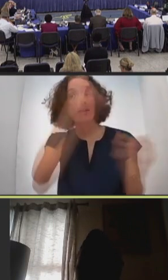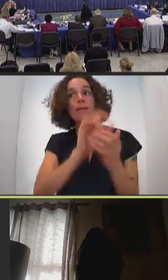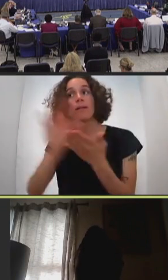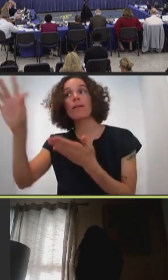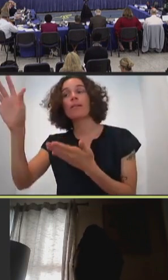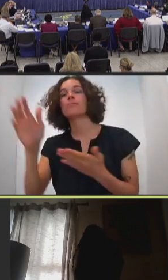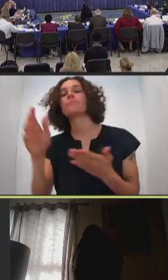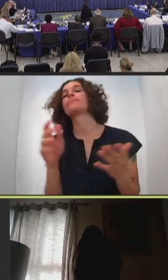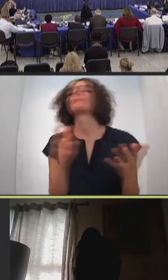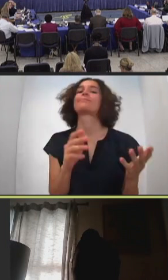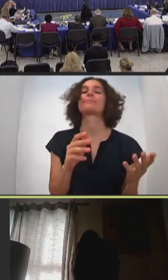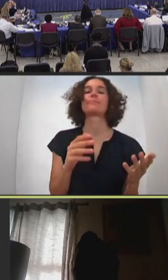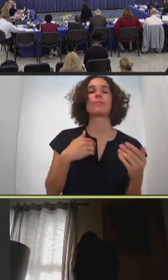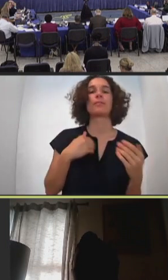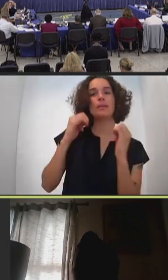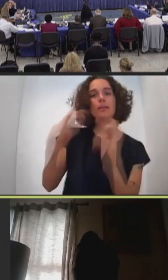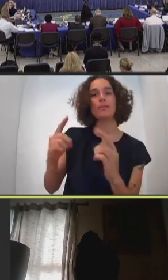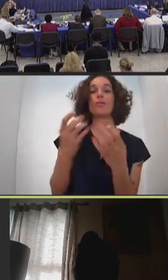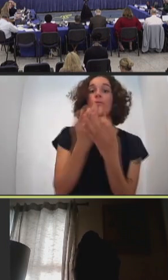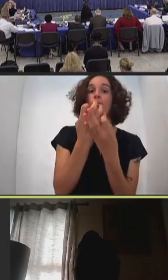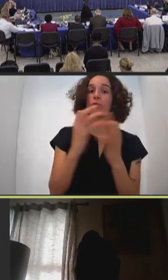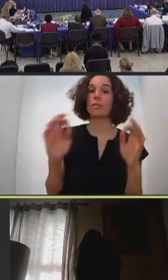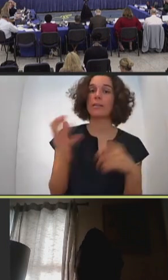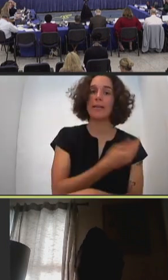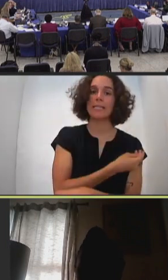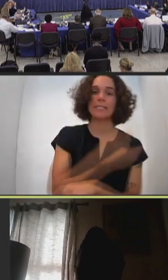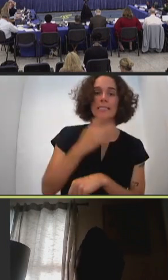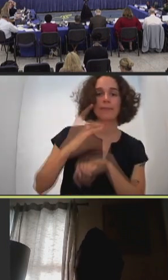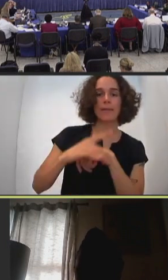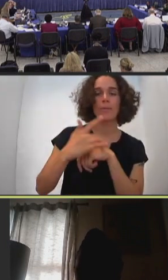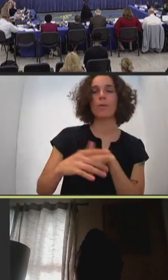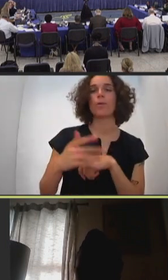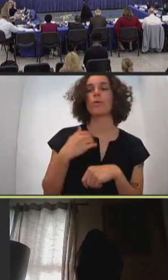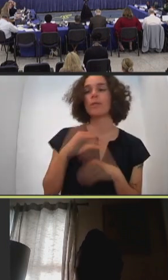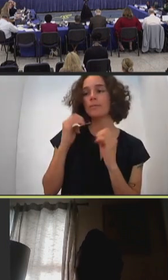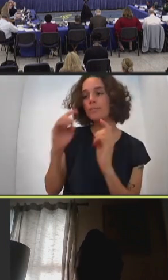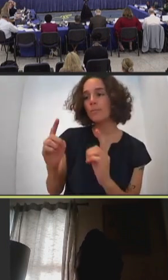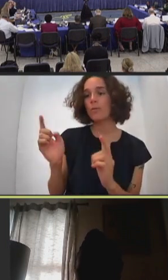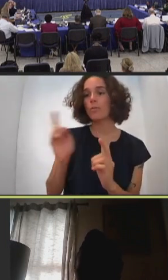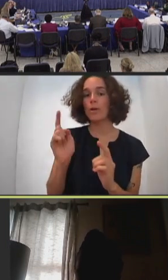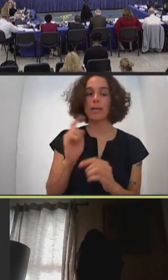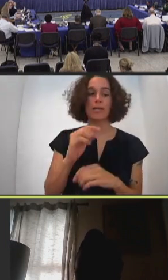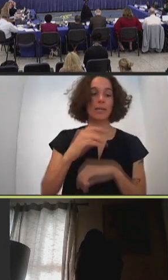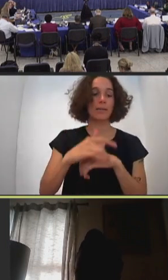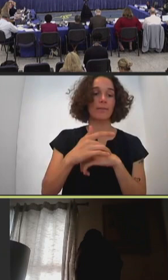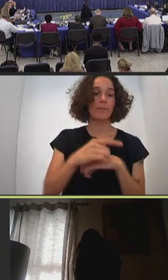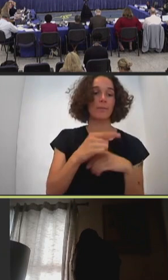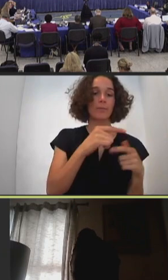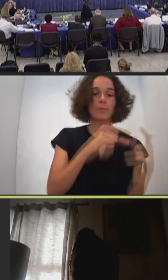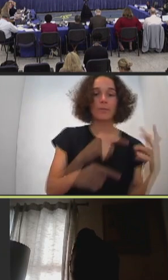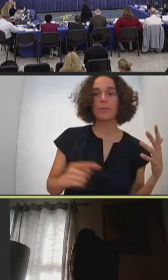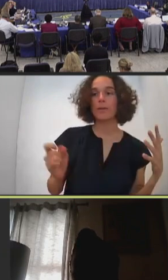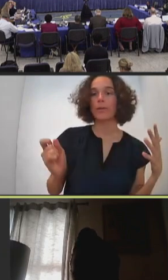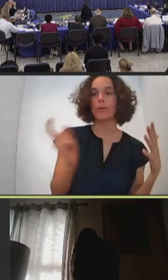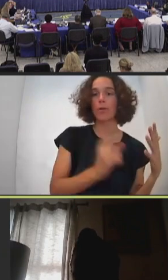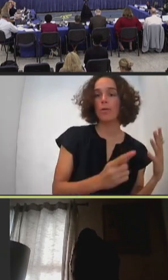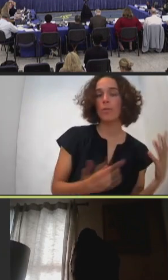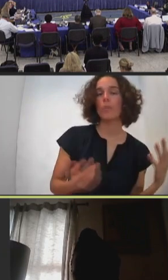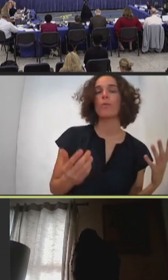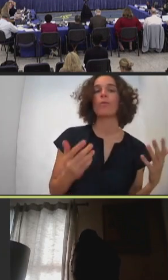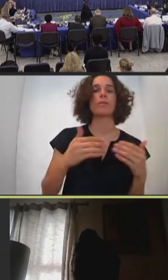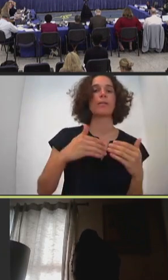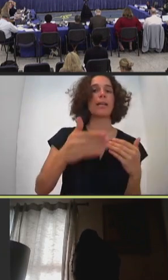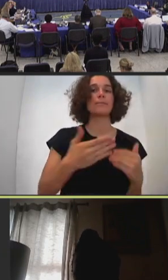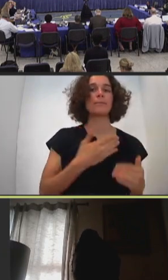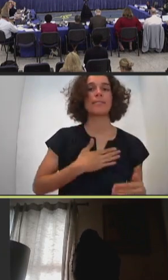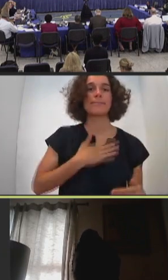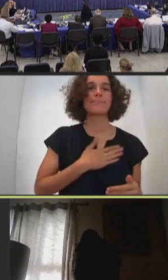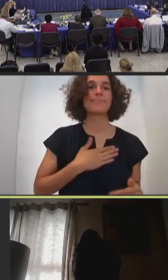free vaccines that are available and where they can get them from. Next slide, please.